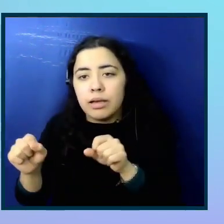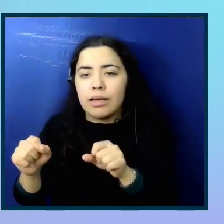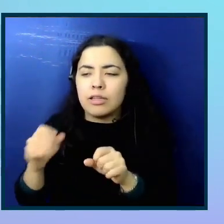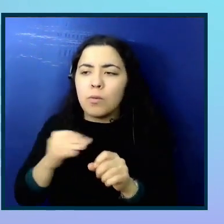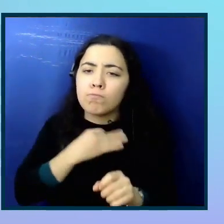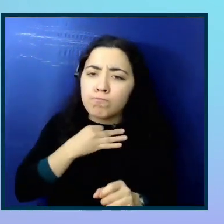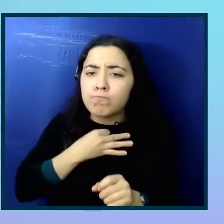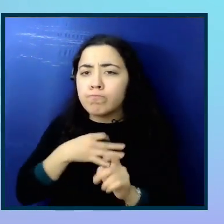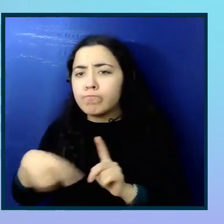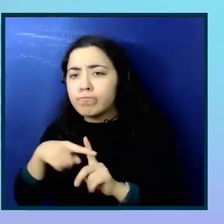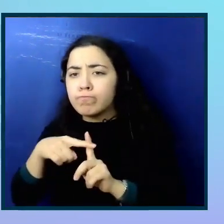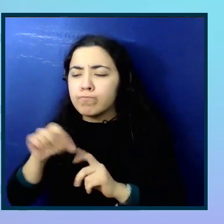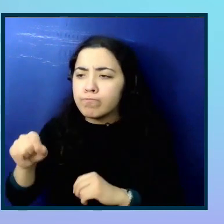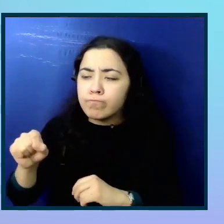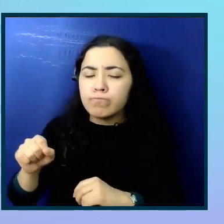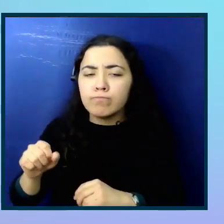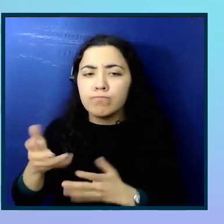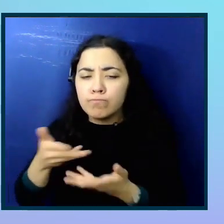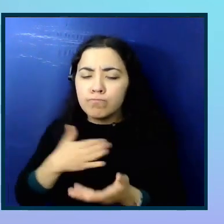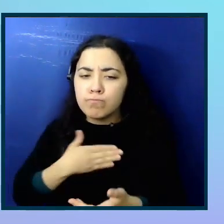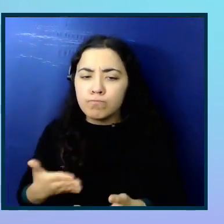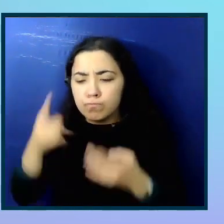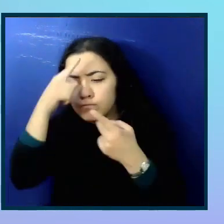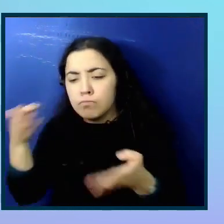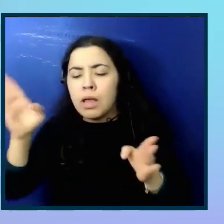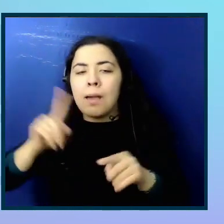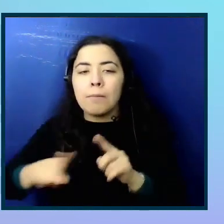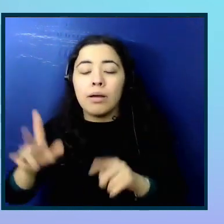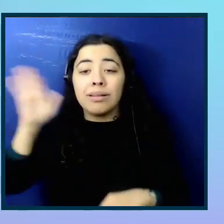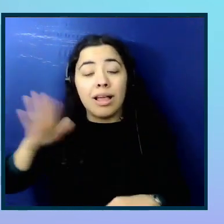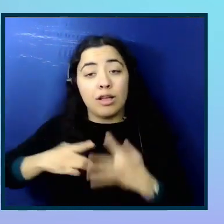Whereas when I started as like a creative director,